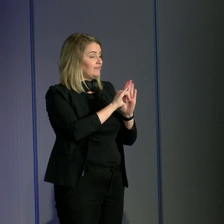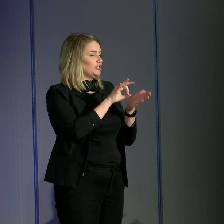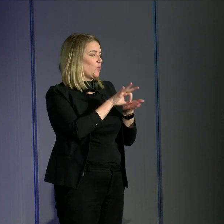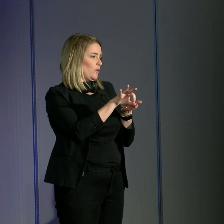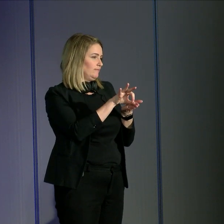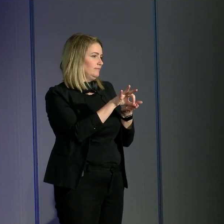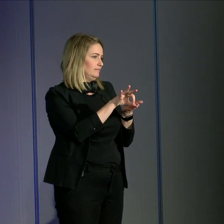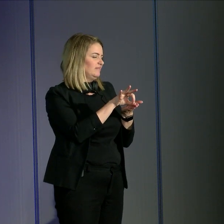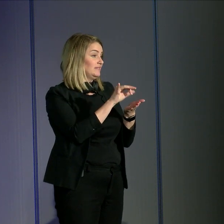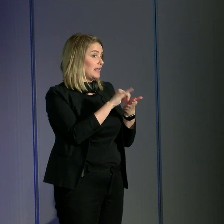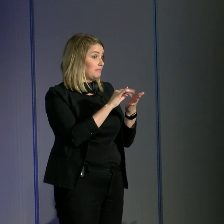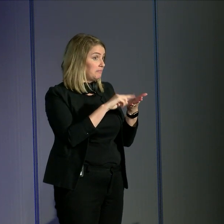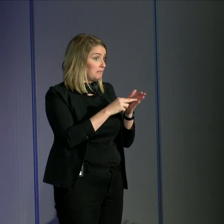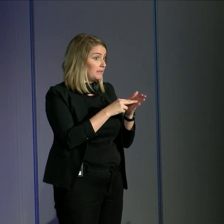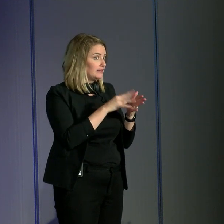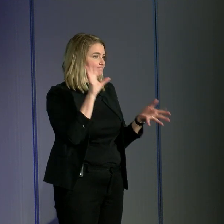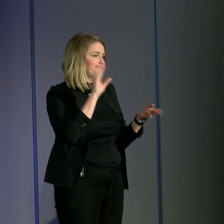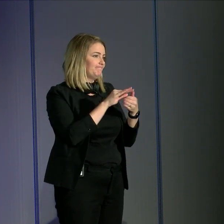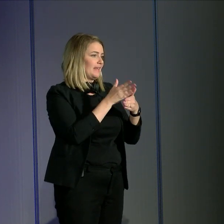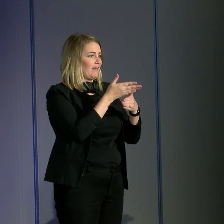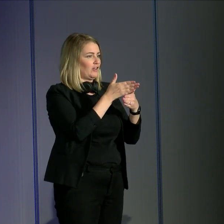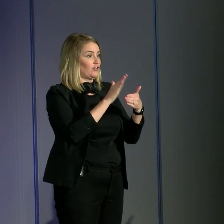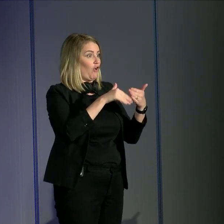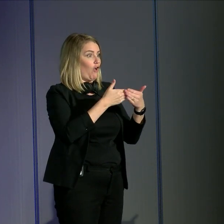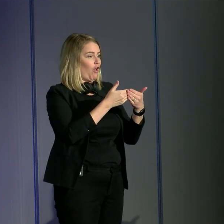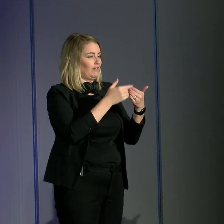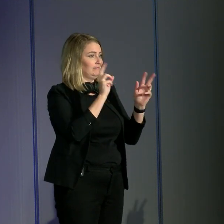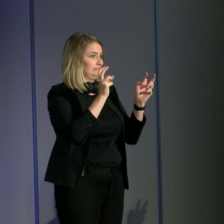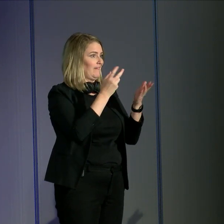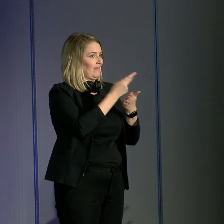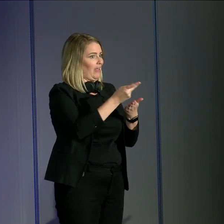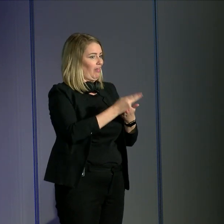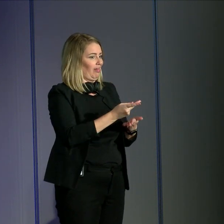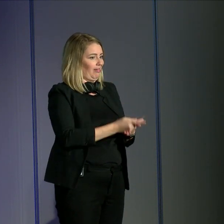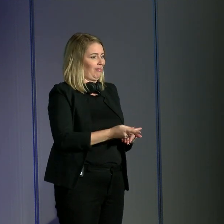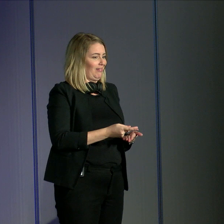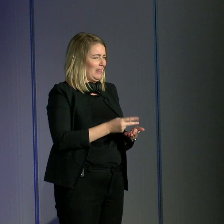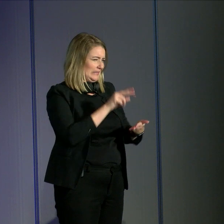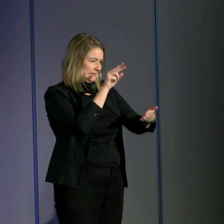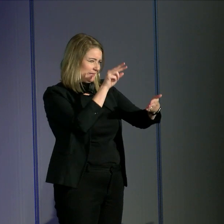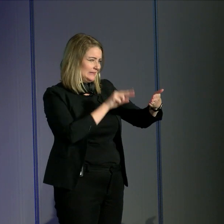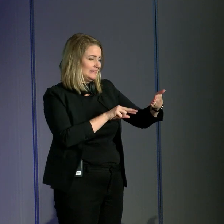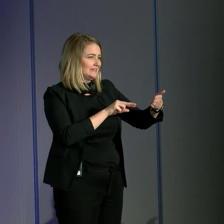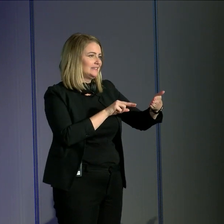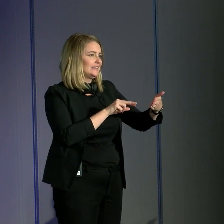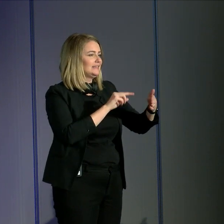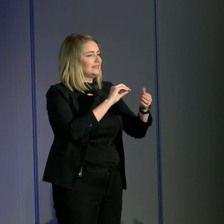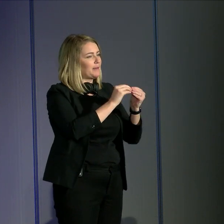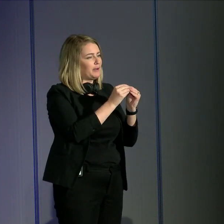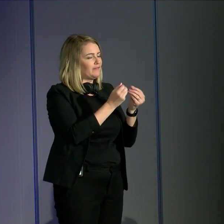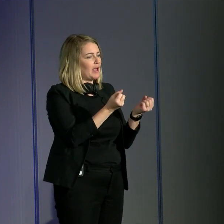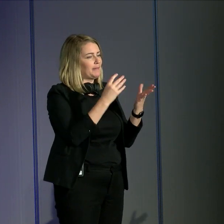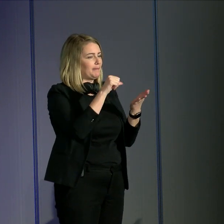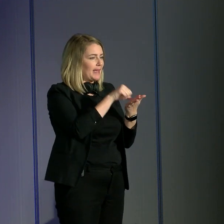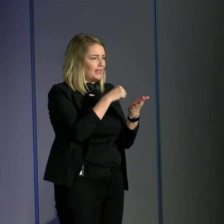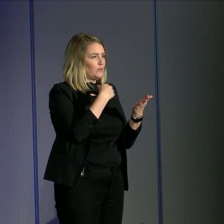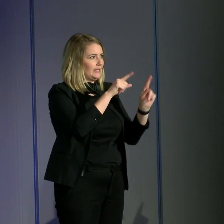an average of all the WCAG failures across the test set, if you like, and we use it to